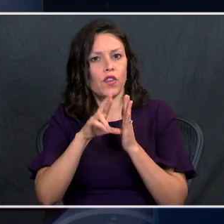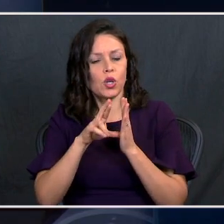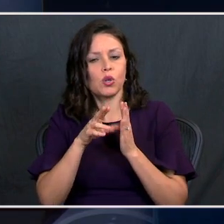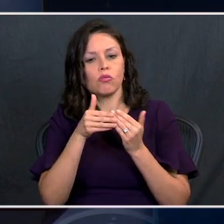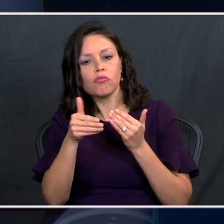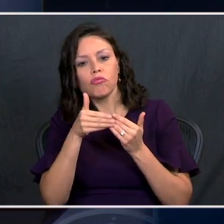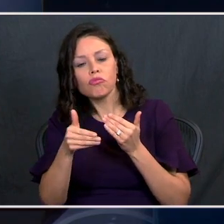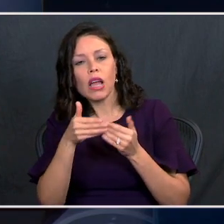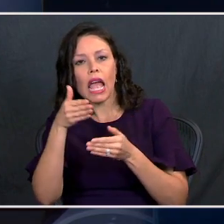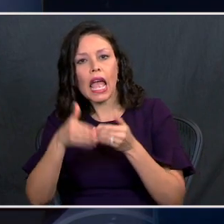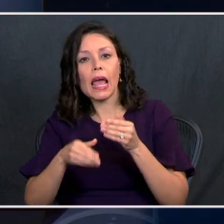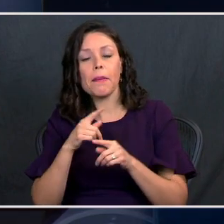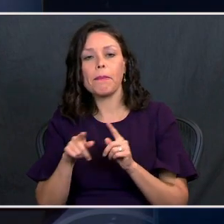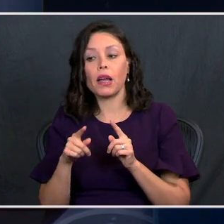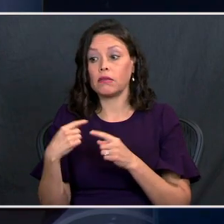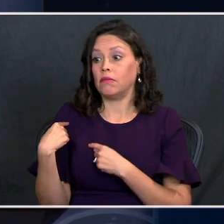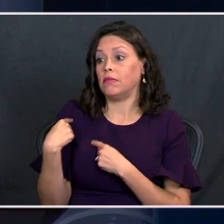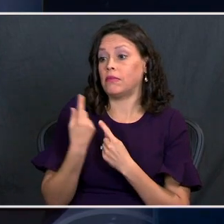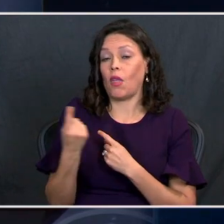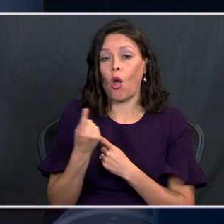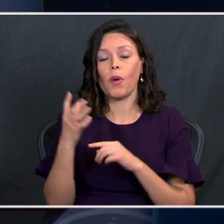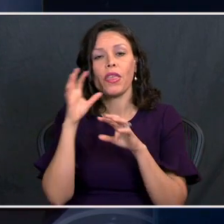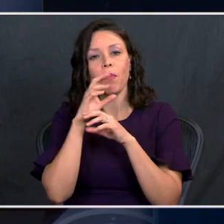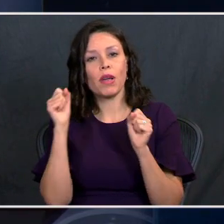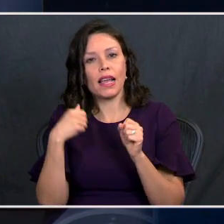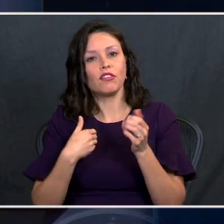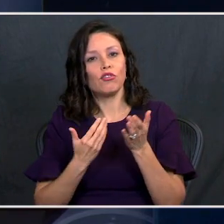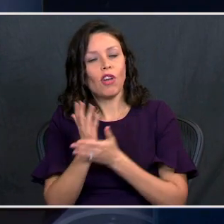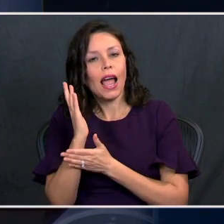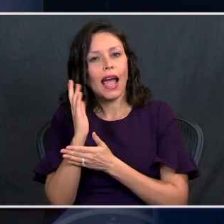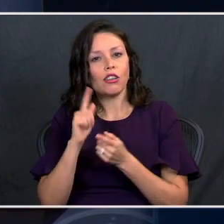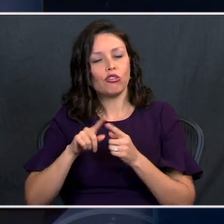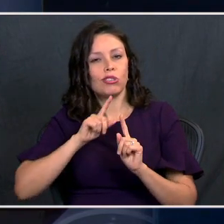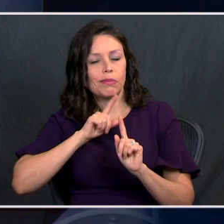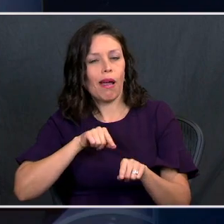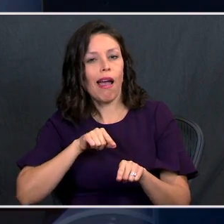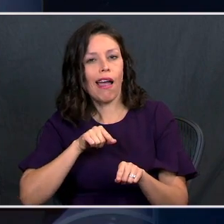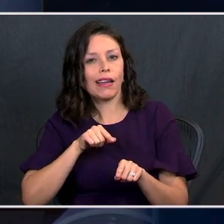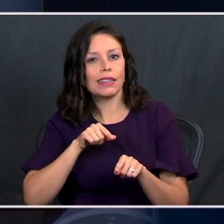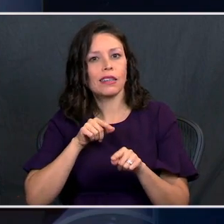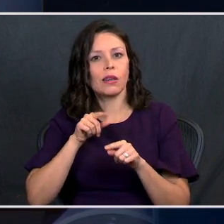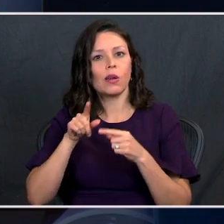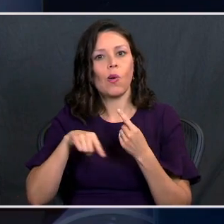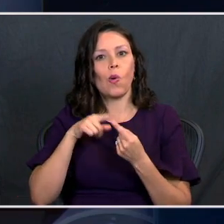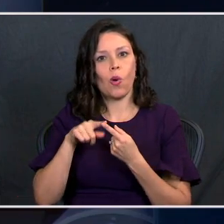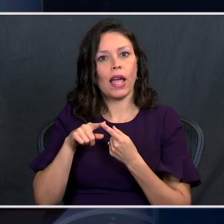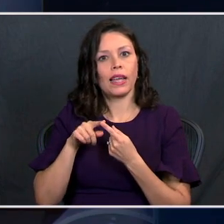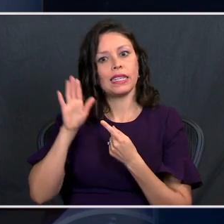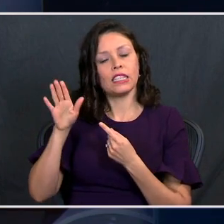but as has always been the case, the President reserves the right to respond in the time and manner of his choosing,